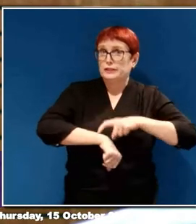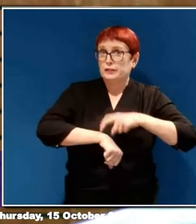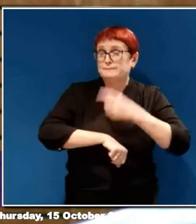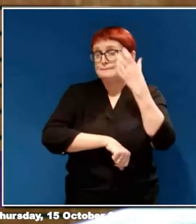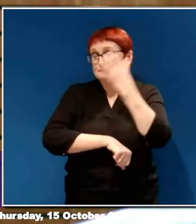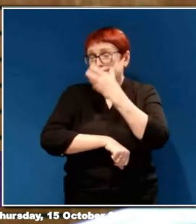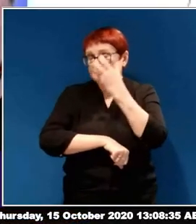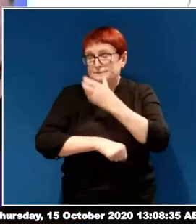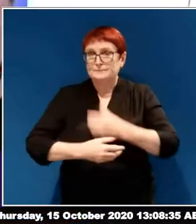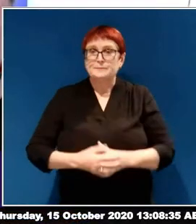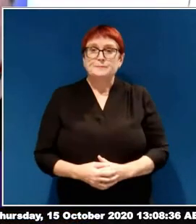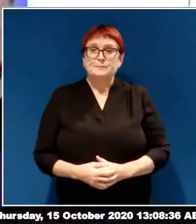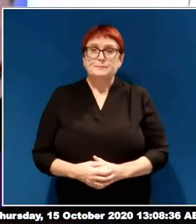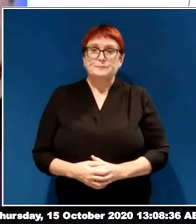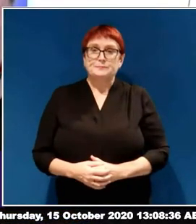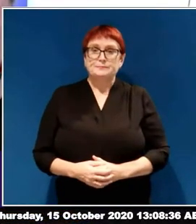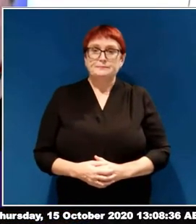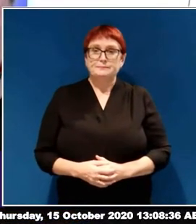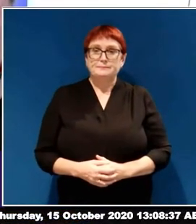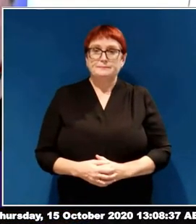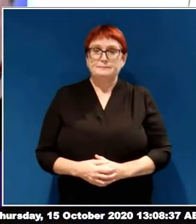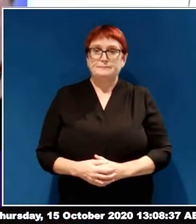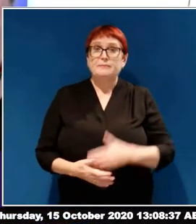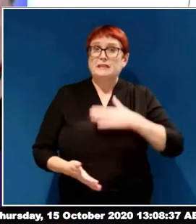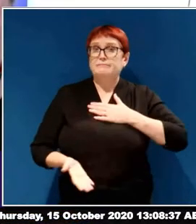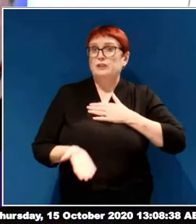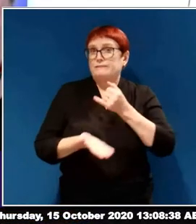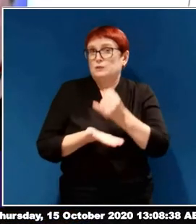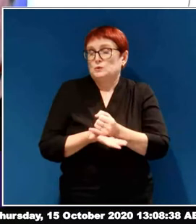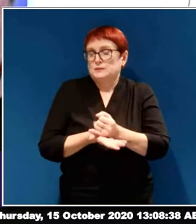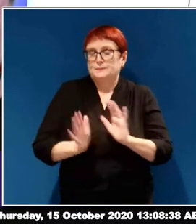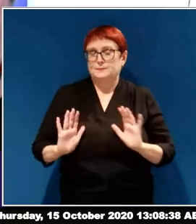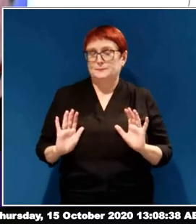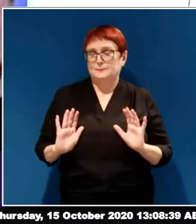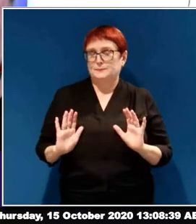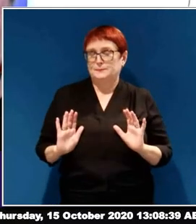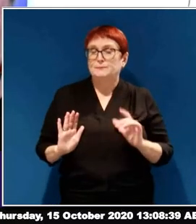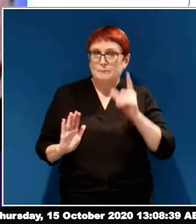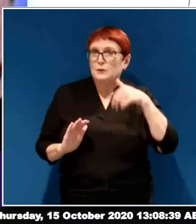it's entirely my fault but you are now free to go and have some lunch. Thank you very much.